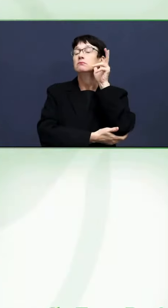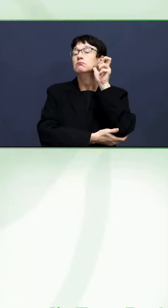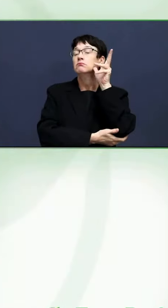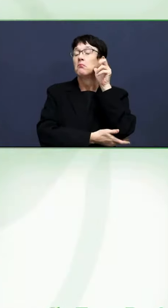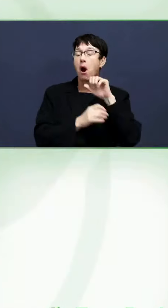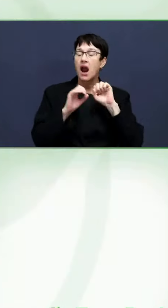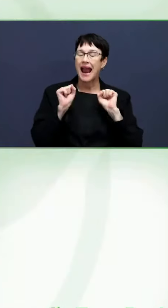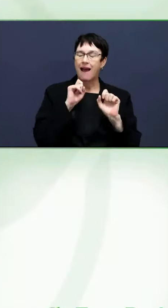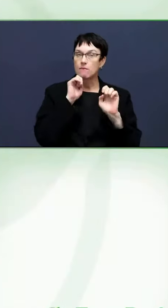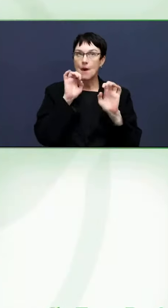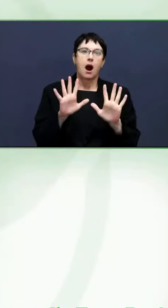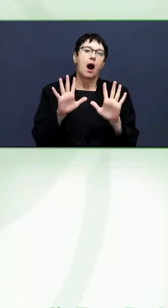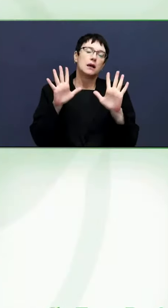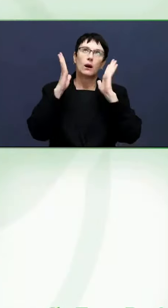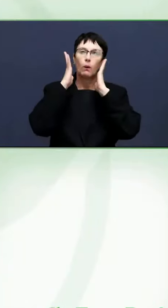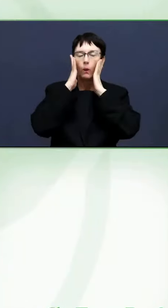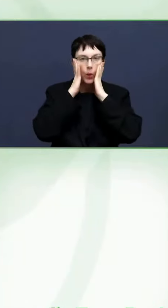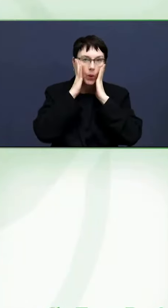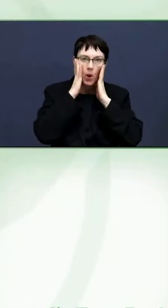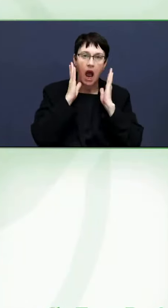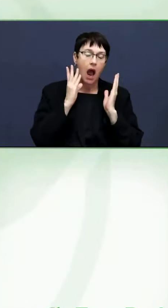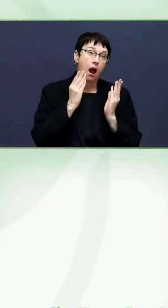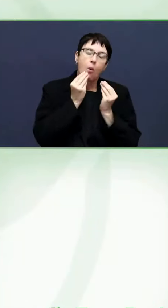There is no other way to say, it's amazing.